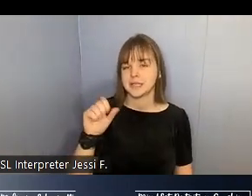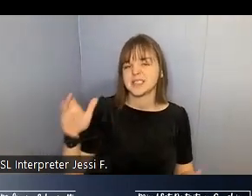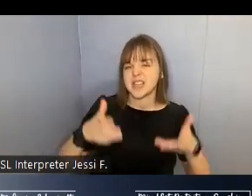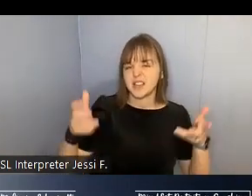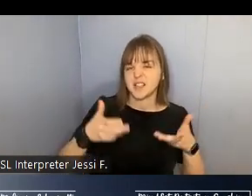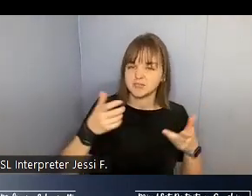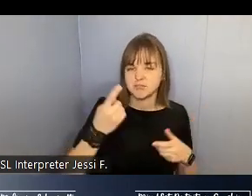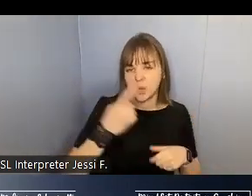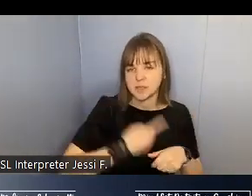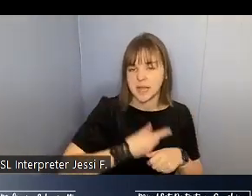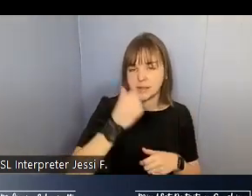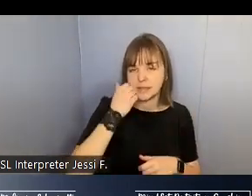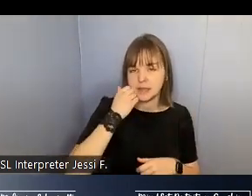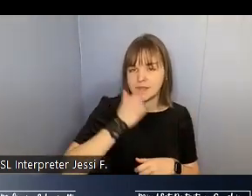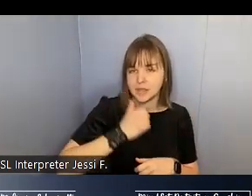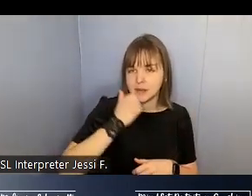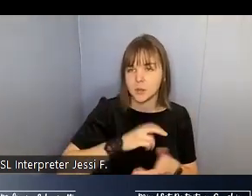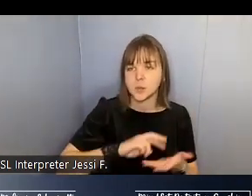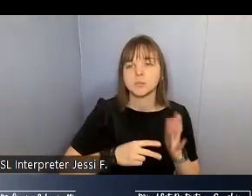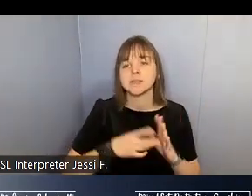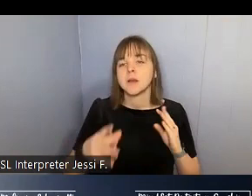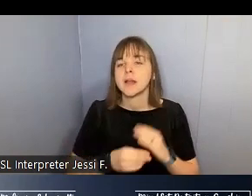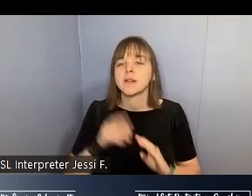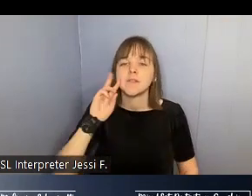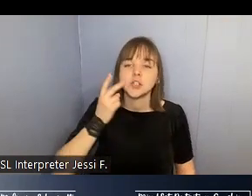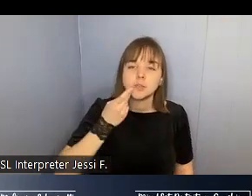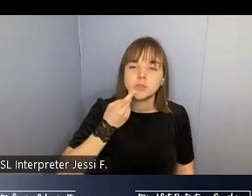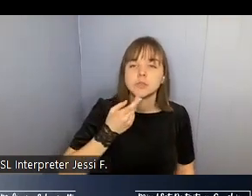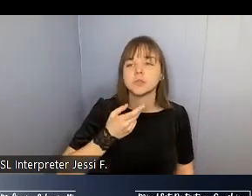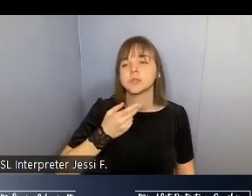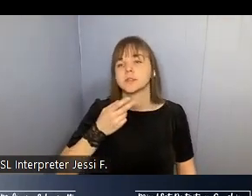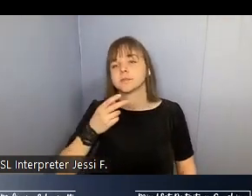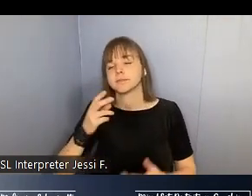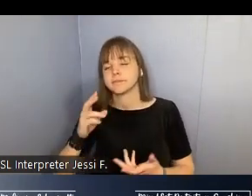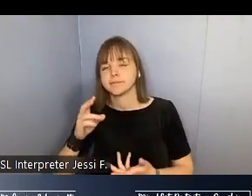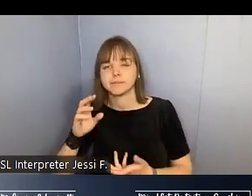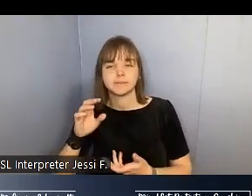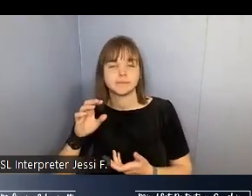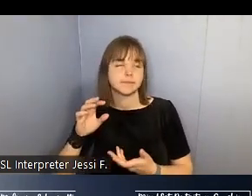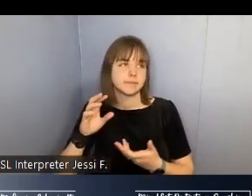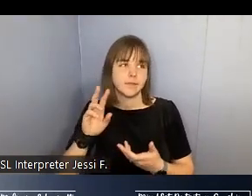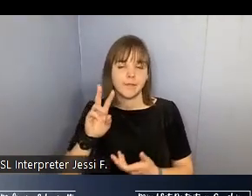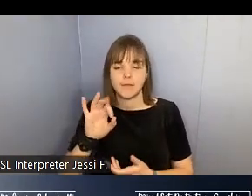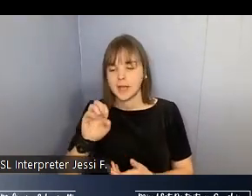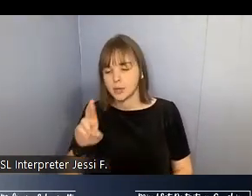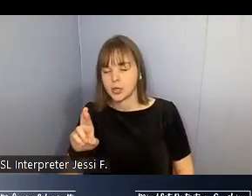know I'm getting in extra vegetables, micronutrients, vitamins and minerals, fiber, hydration. I load in a protein.